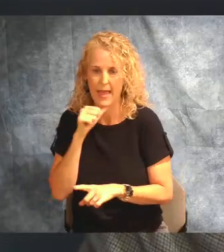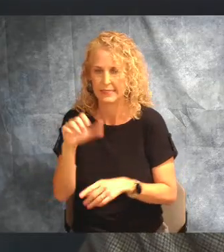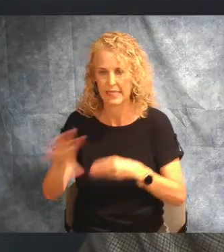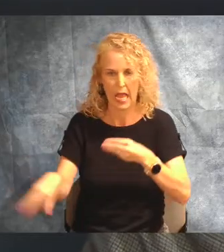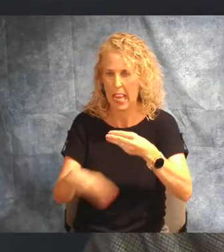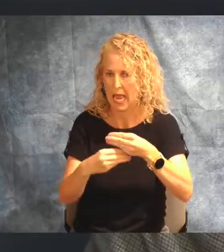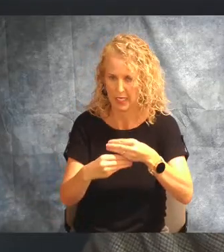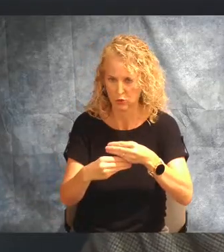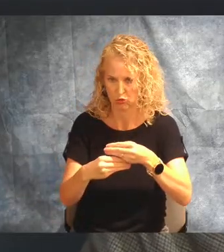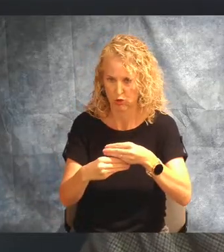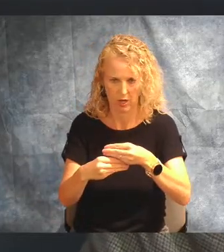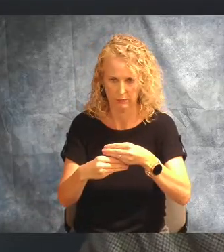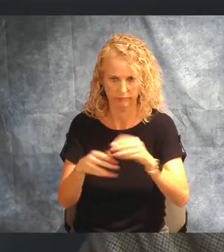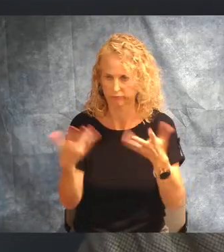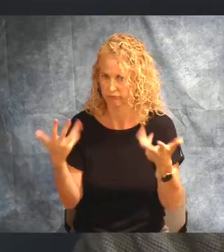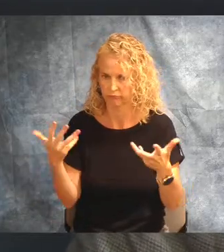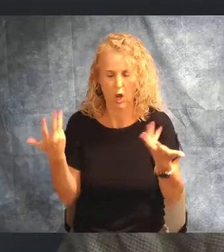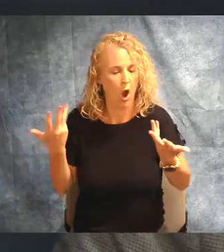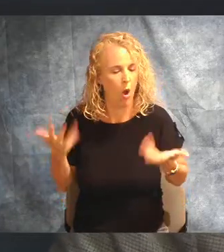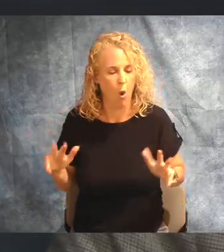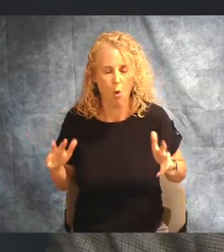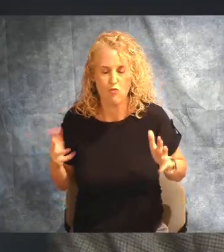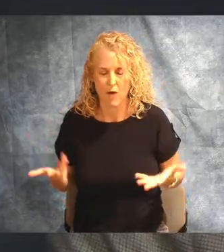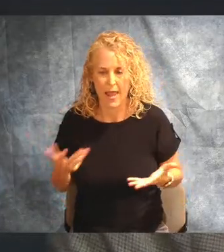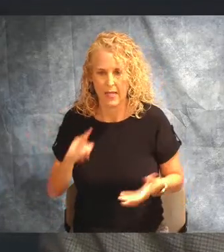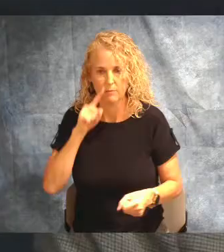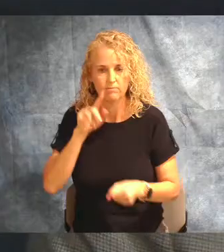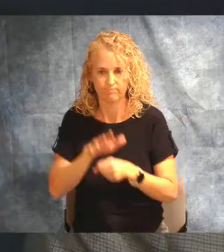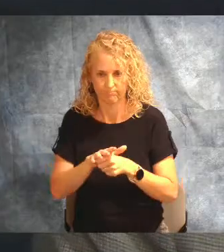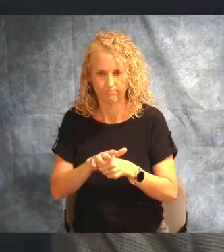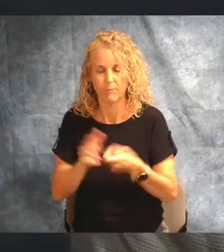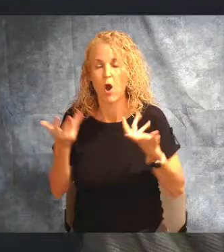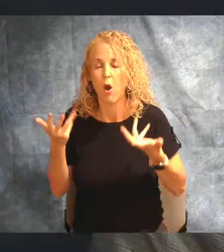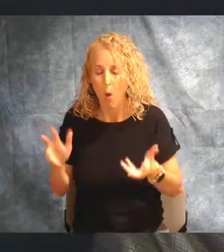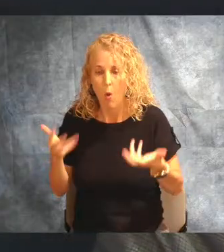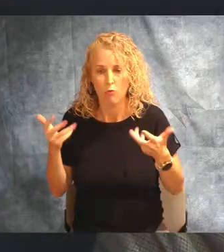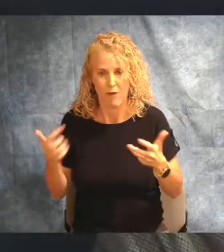not extra spending but rather spending that's happening within that budget. The cap that we